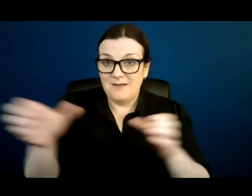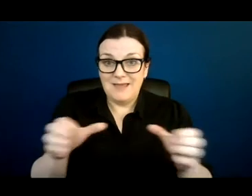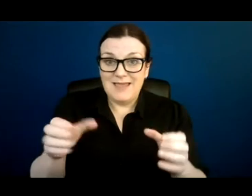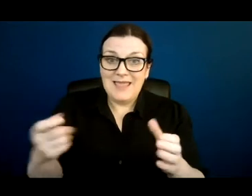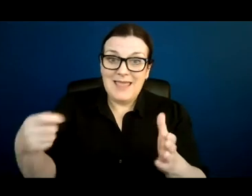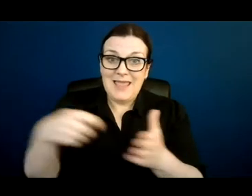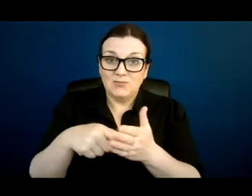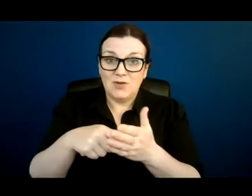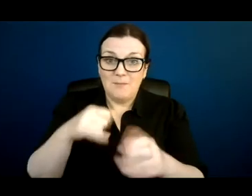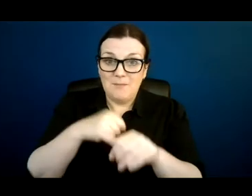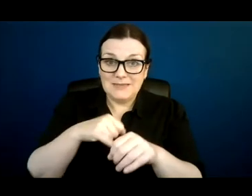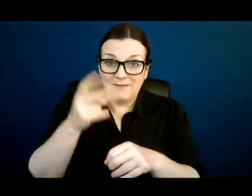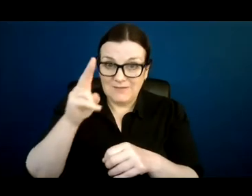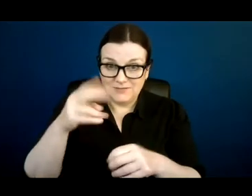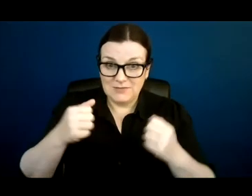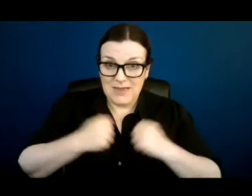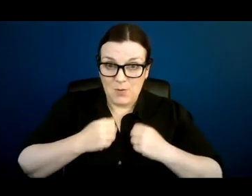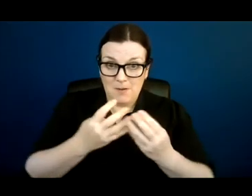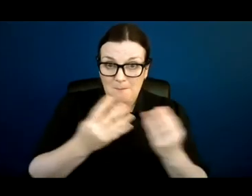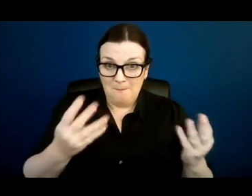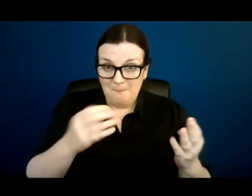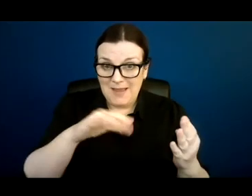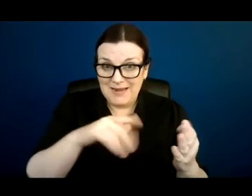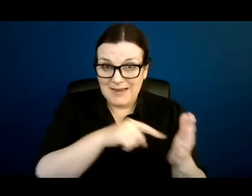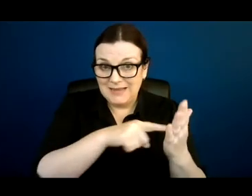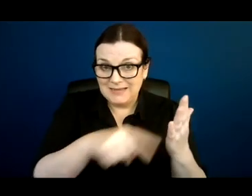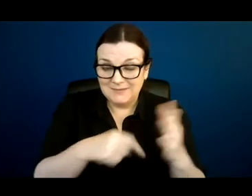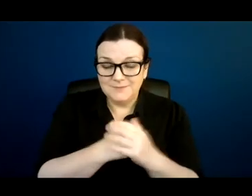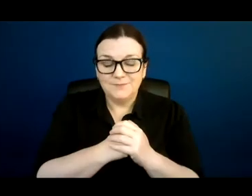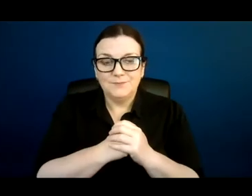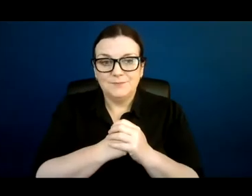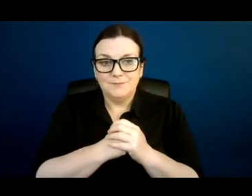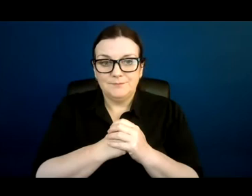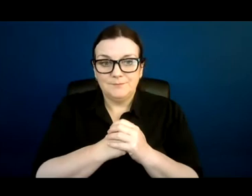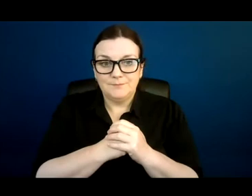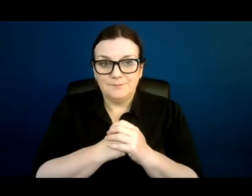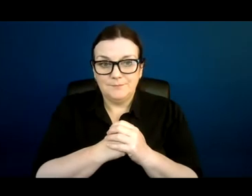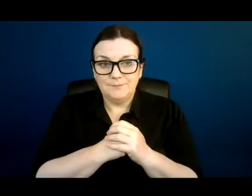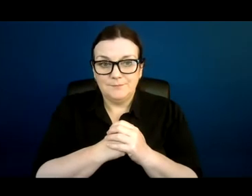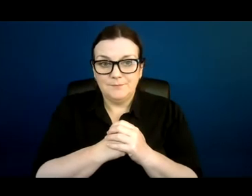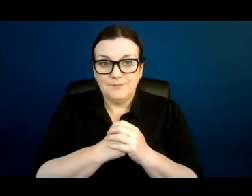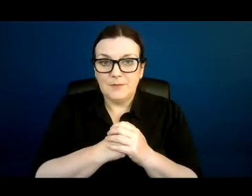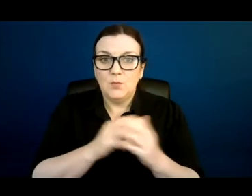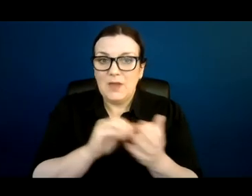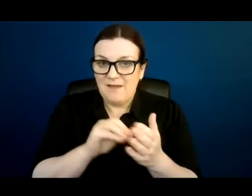on to our panel; the received sanction for the recruitment of additional staff to the office.